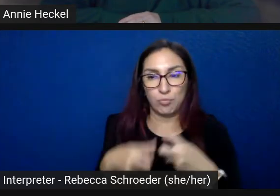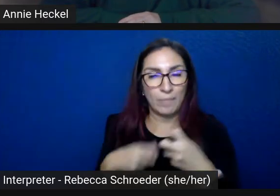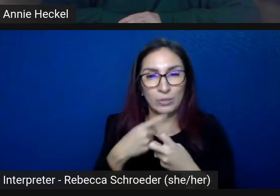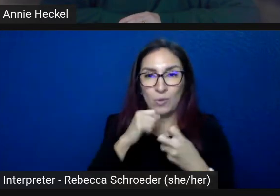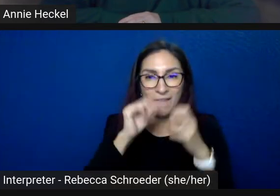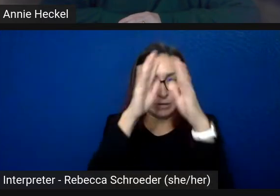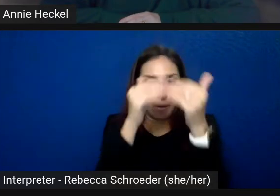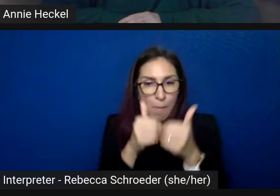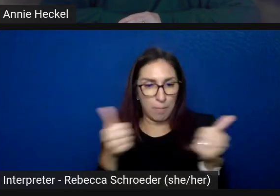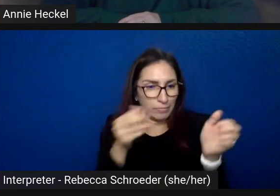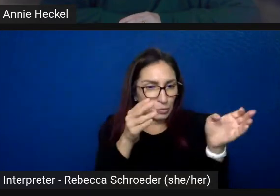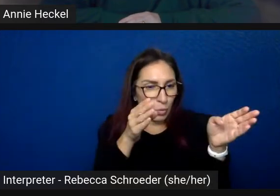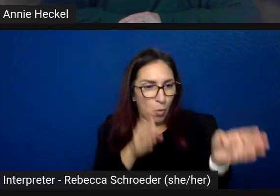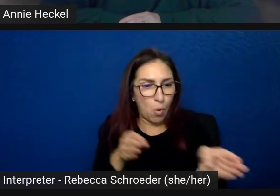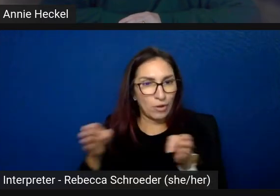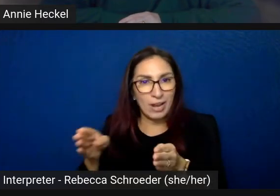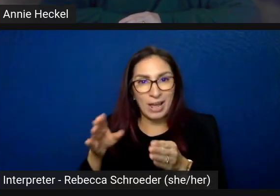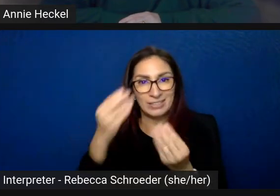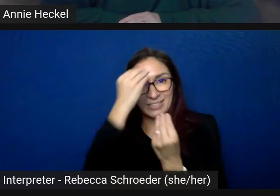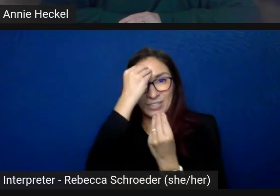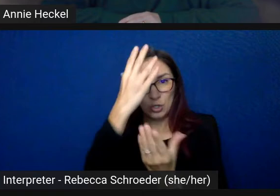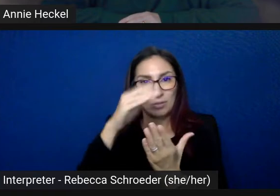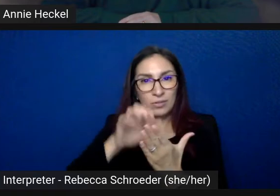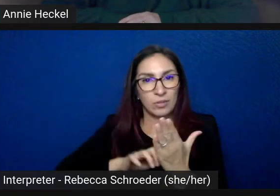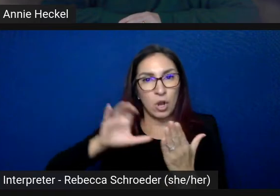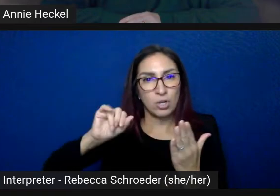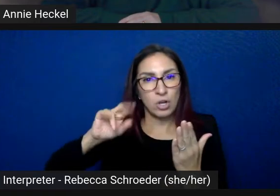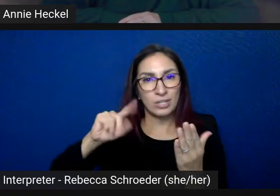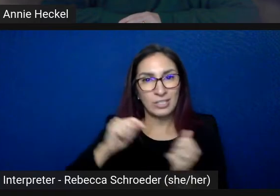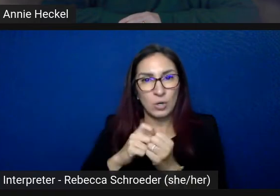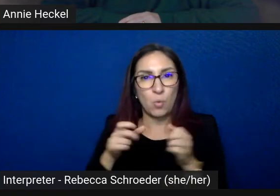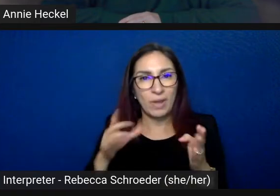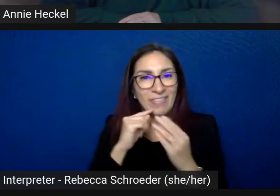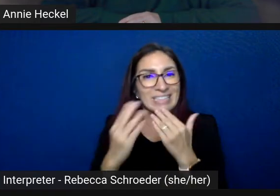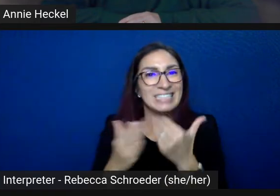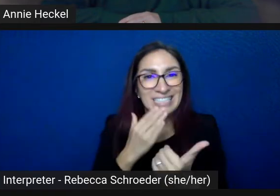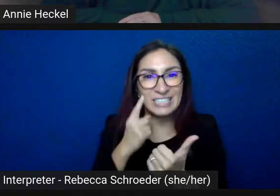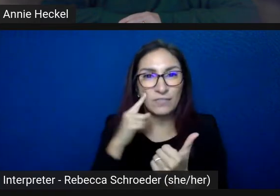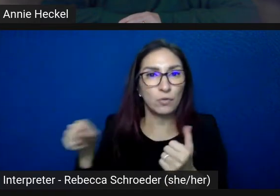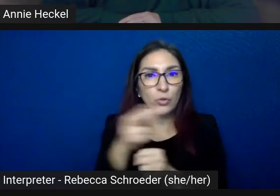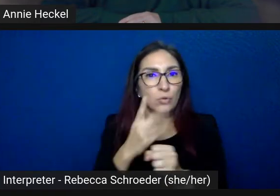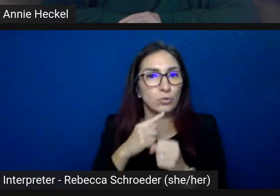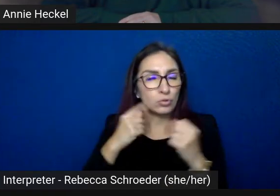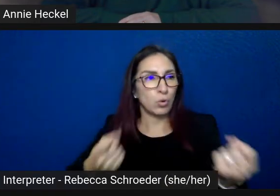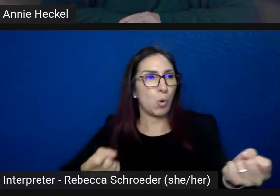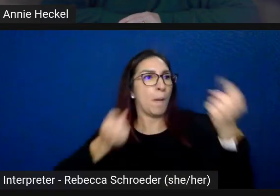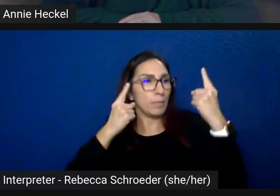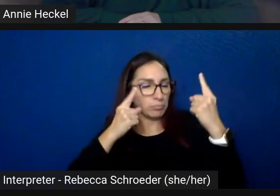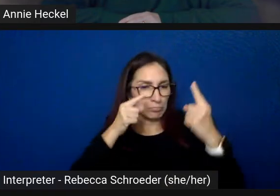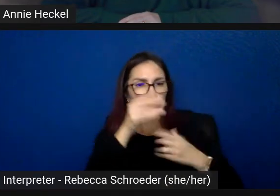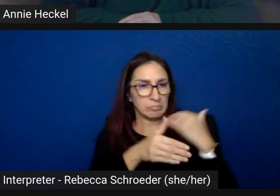for people to digest, then you probably have a bigger problem with the thing.